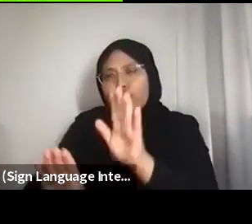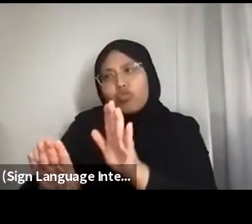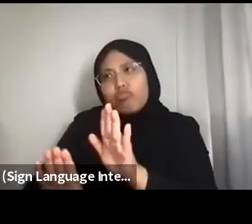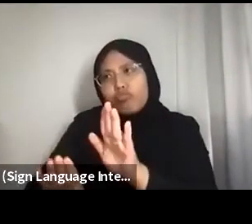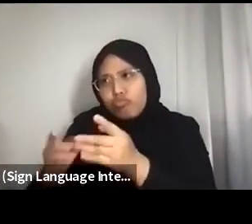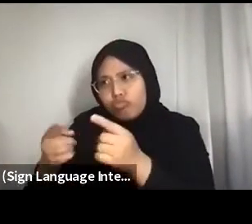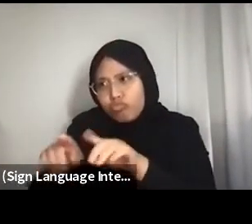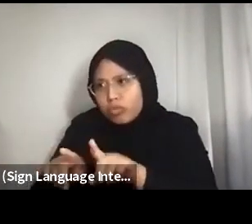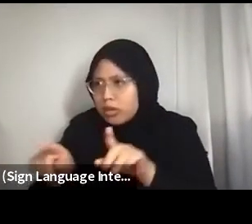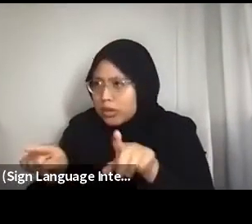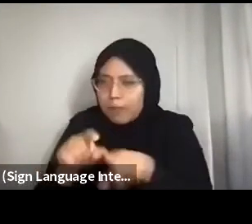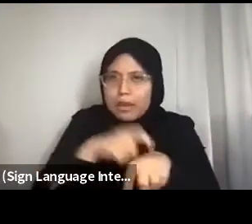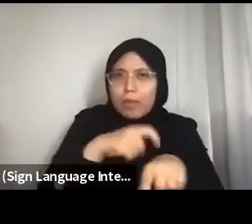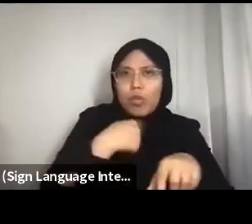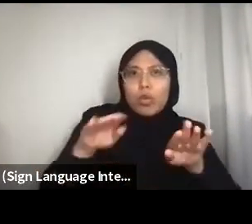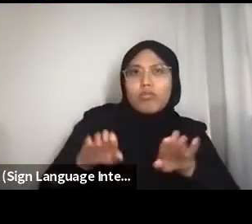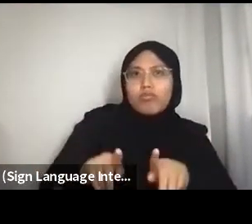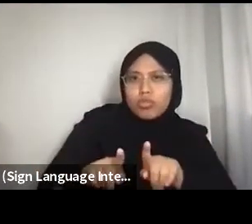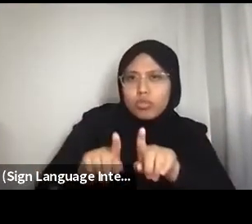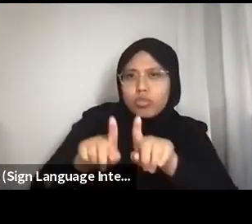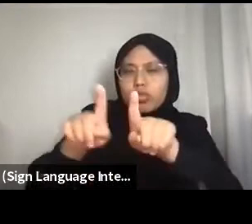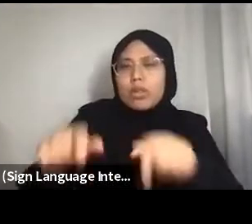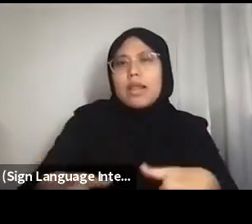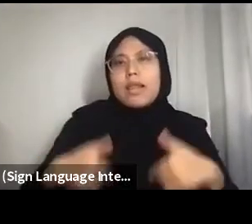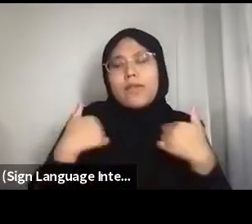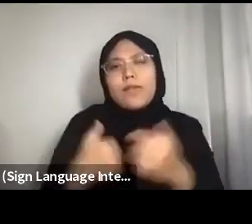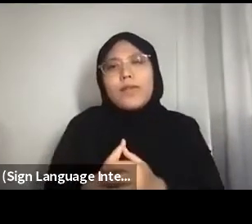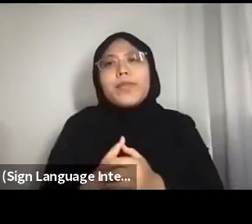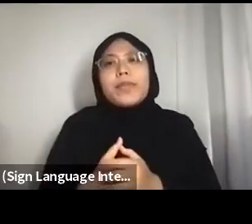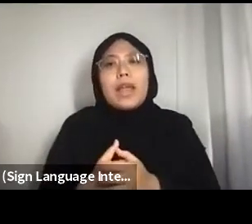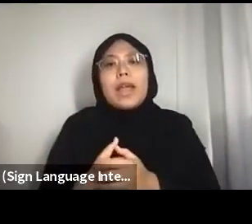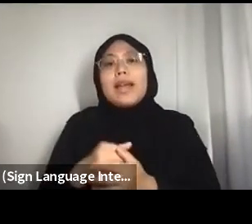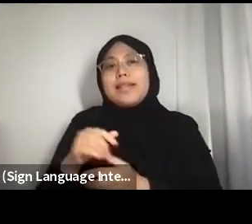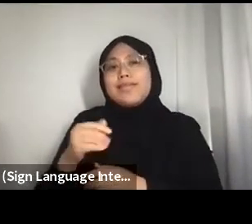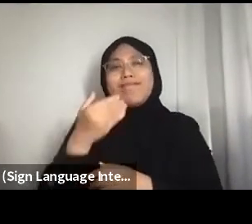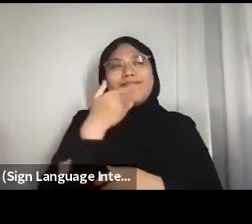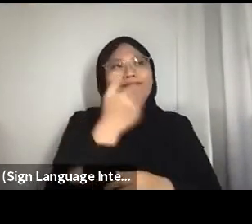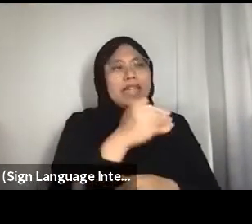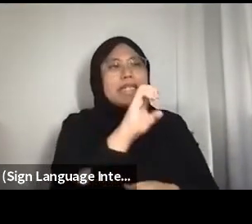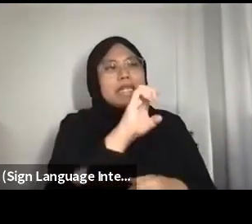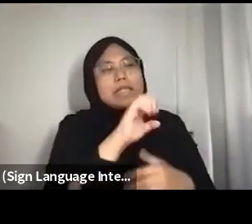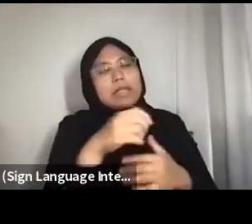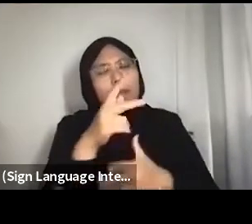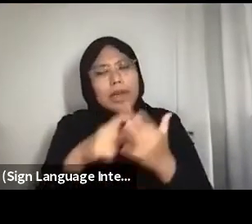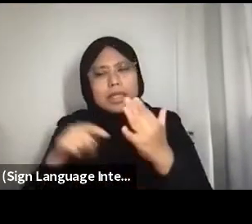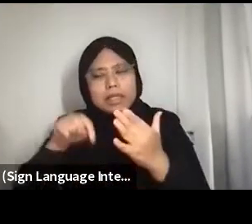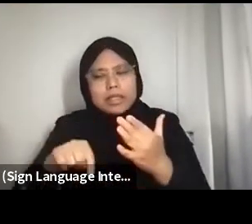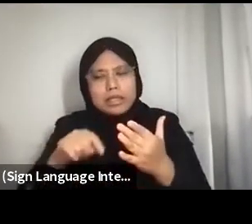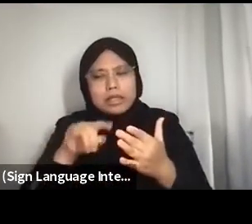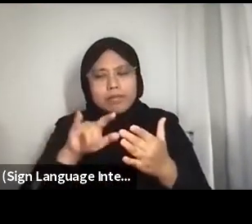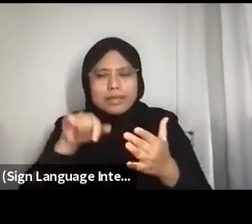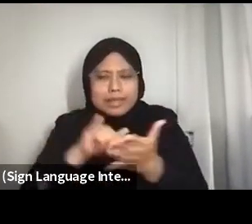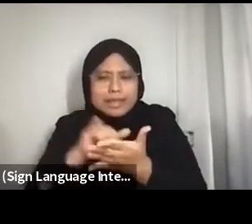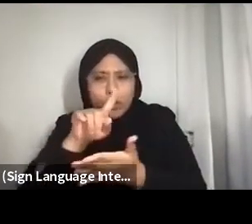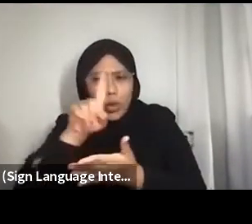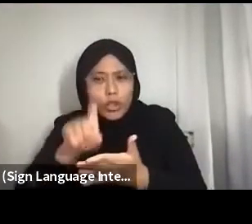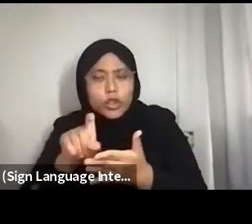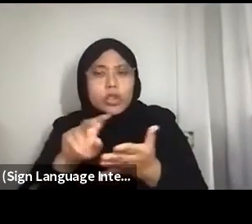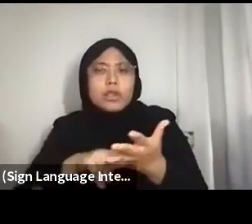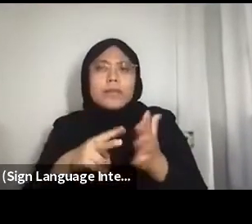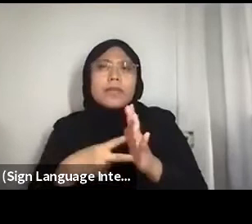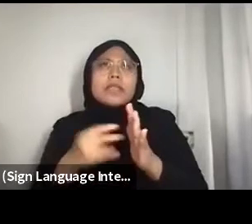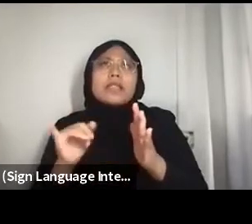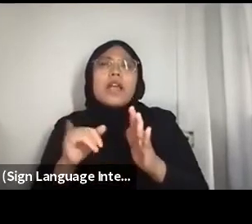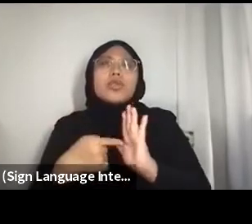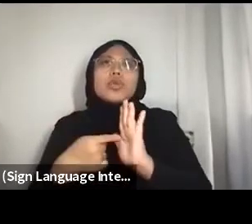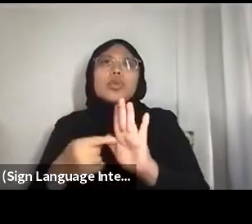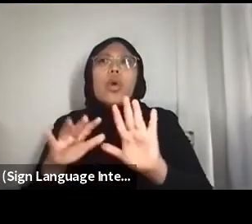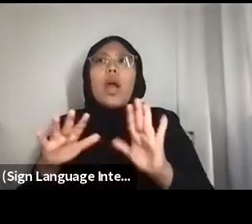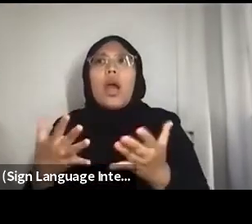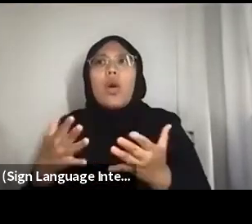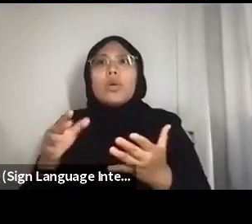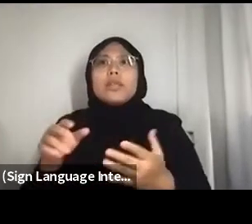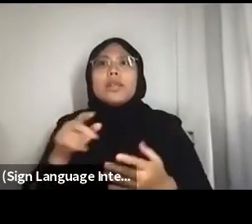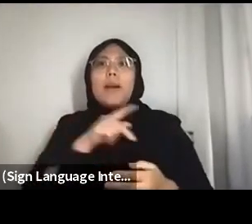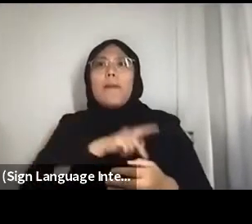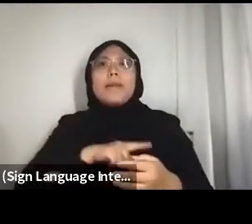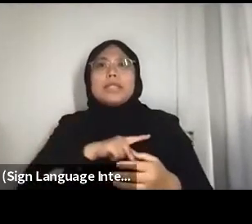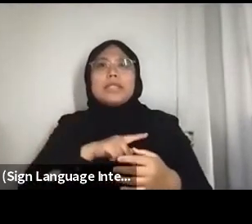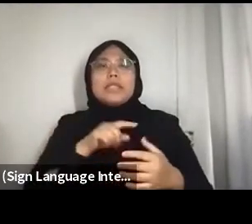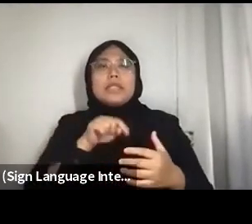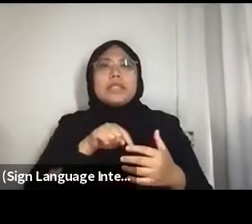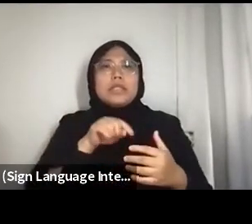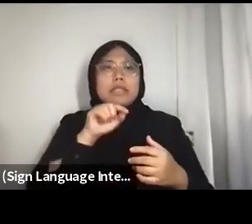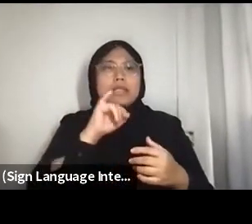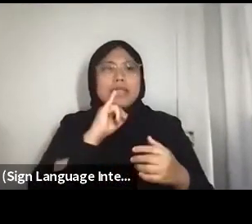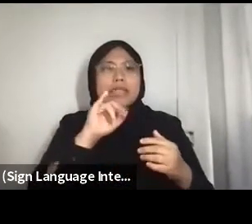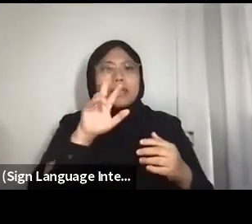Thanks Esther. I think partly this question is really showing us how the personal is political and the other way round also.